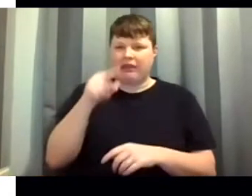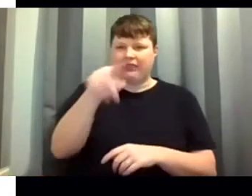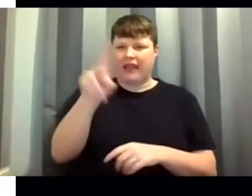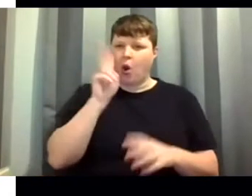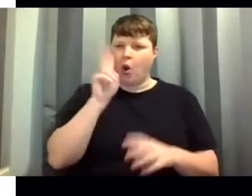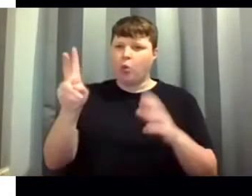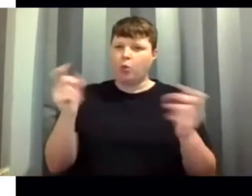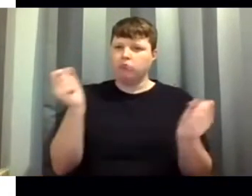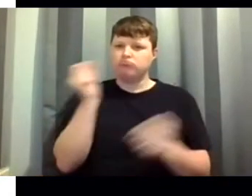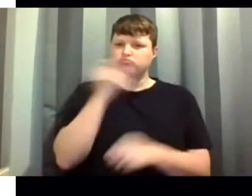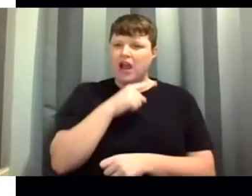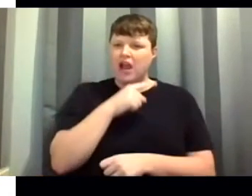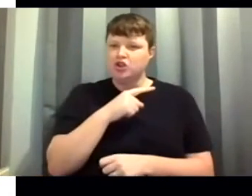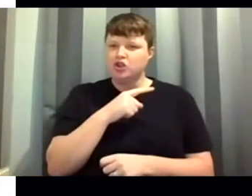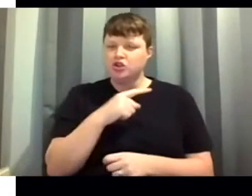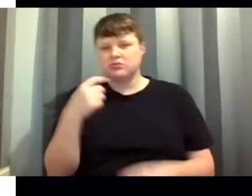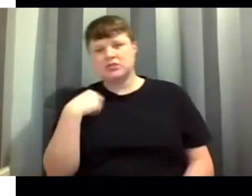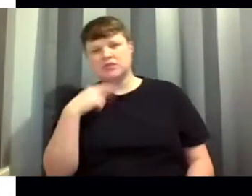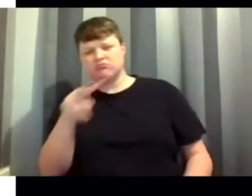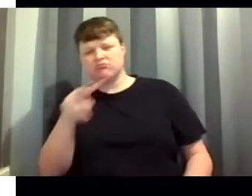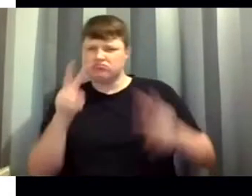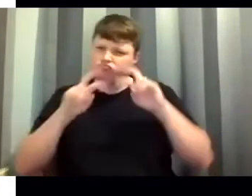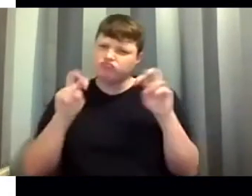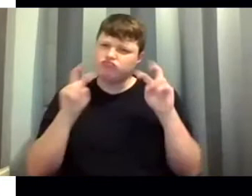And then I started looking for them and a colleague started looking... there's another one there...